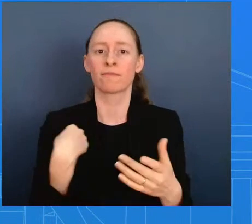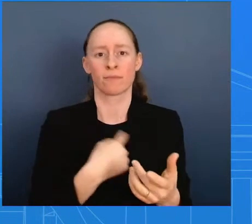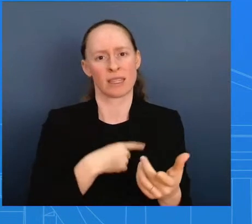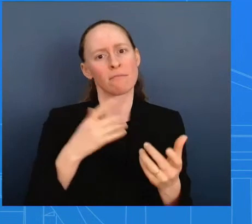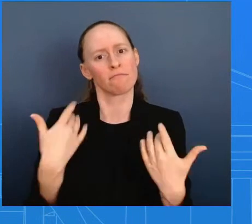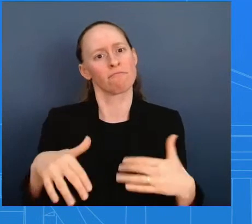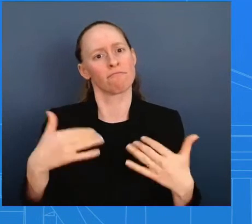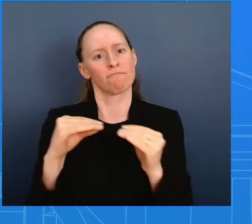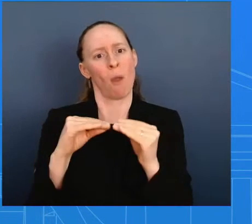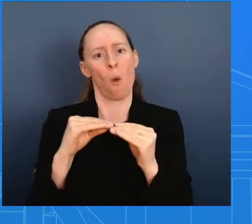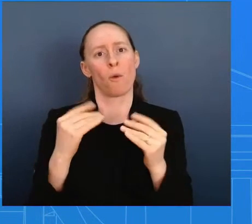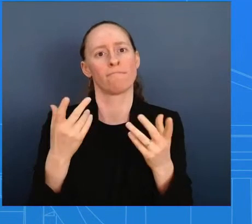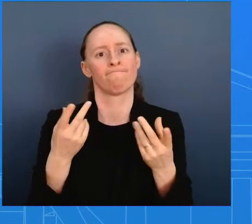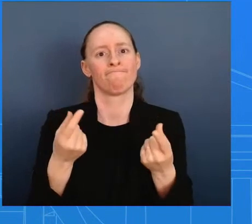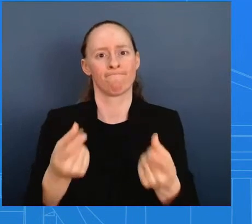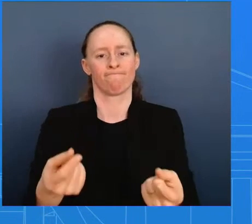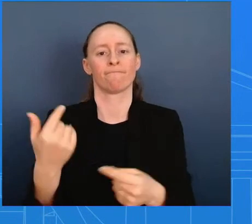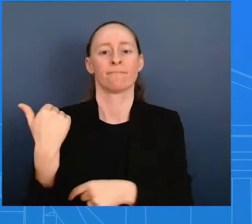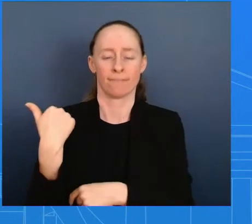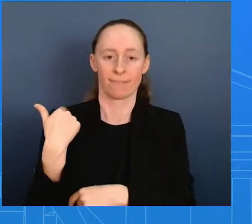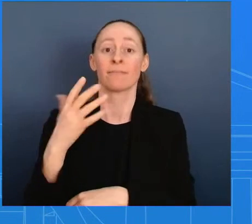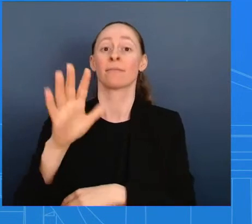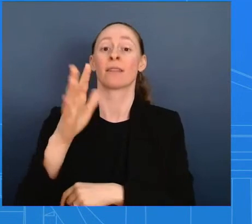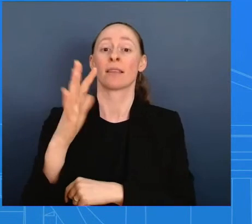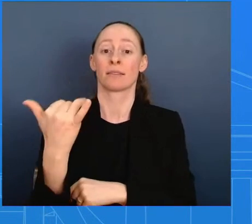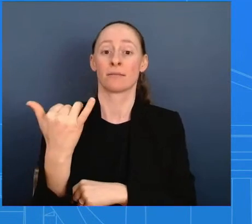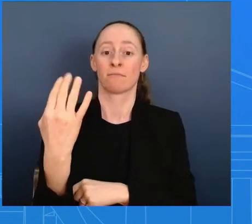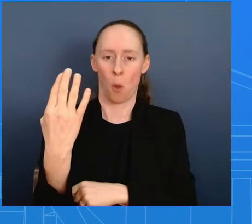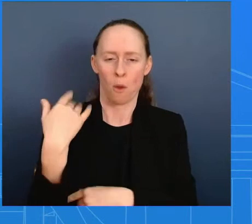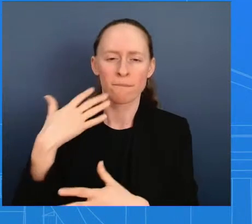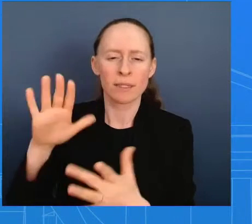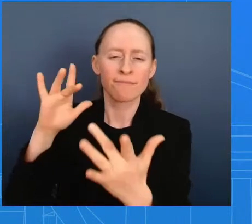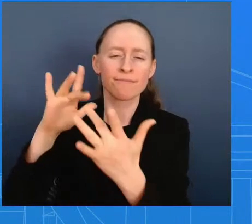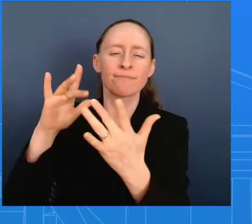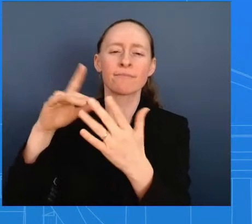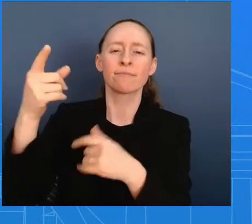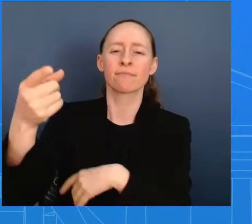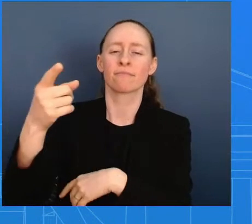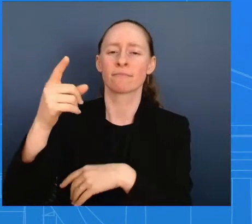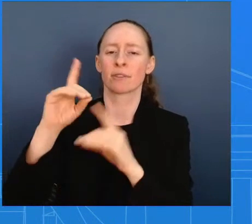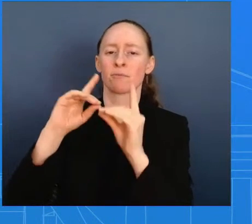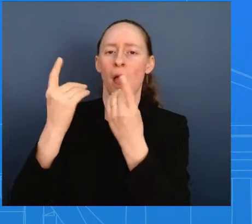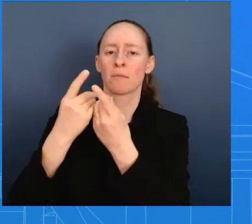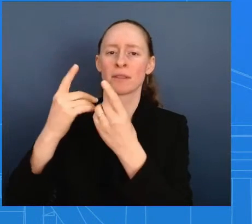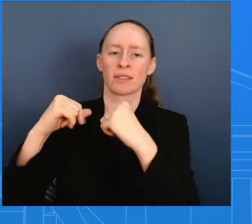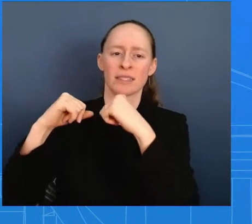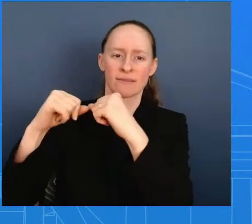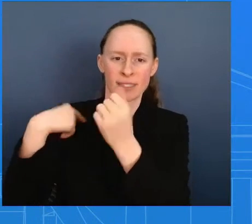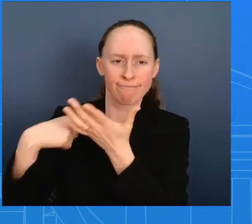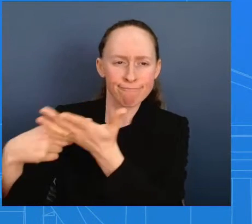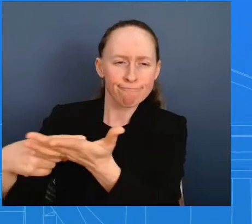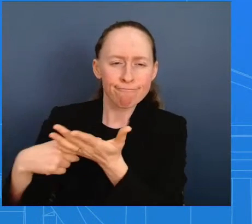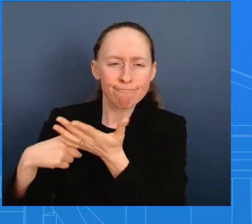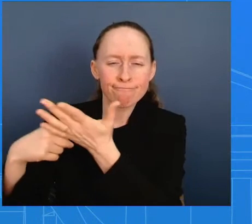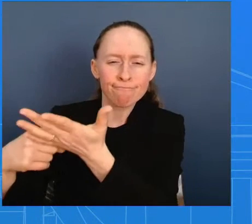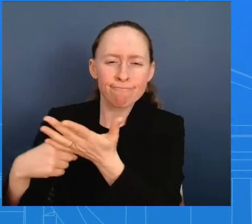along with Secretary Austin and Chairman Brown, with our counterparts in Ukraine -- General Syrskyi, Minister Umerov, and -- and Andrii Yermak.